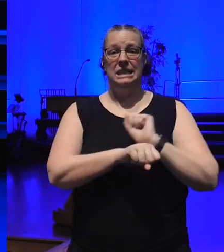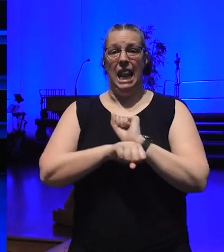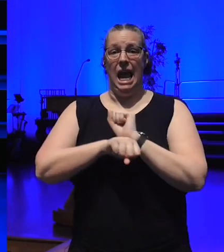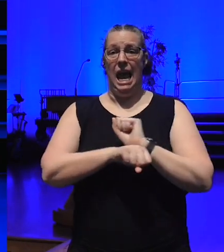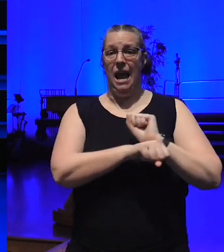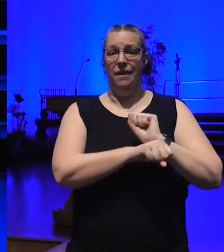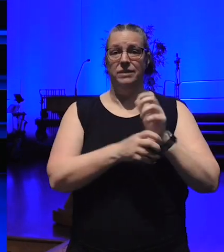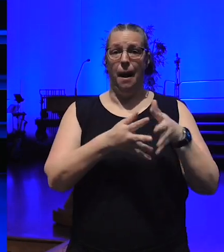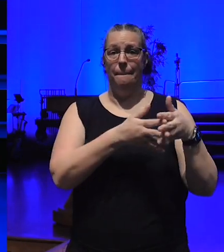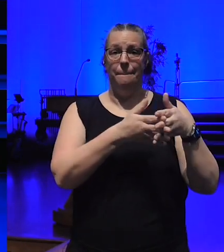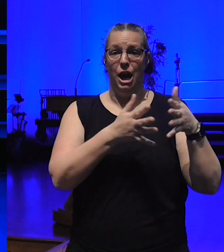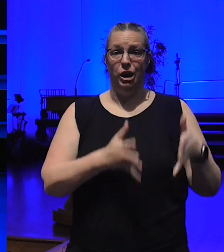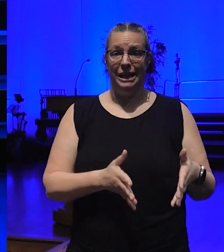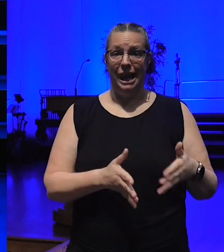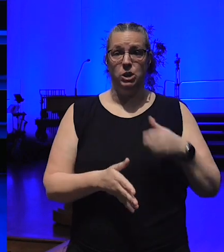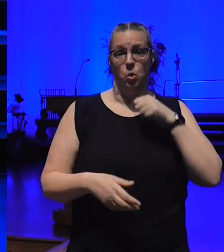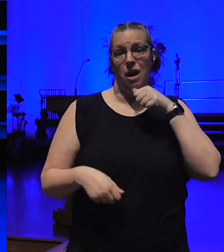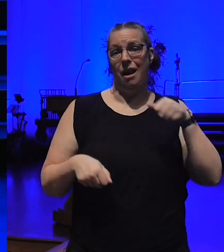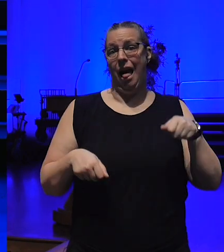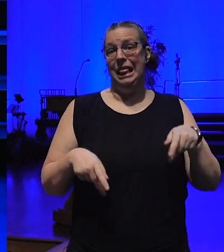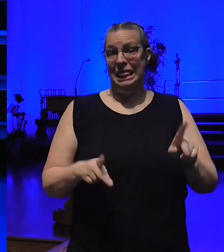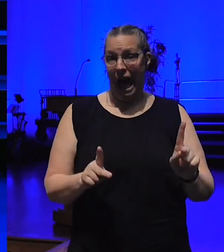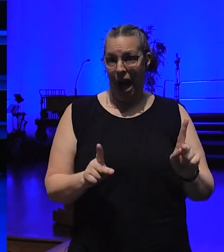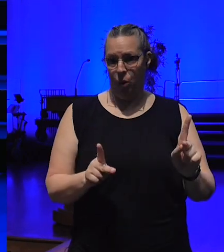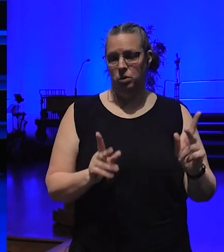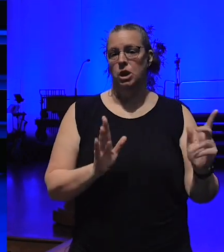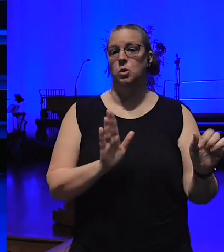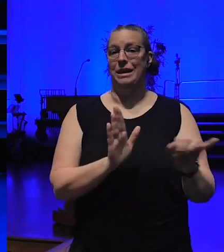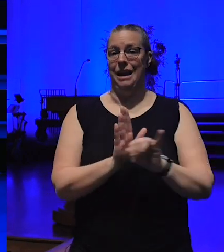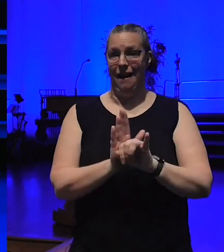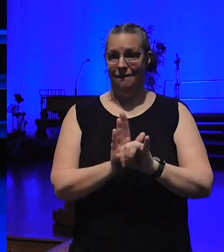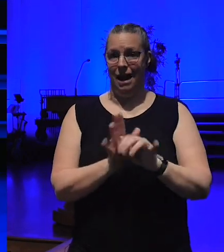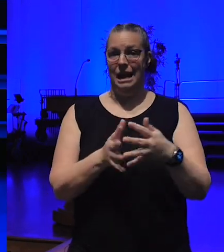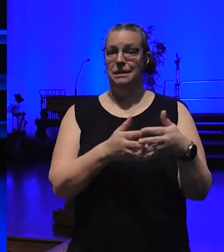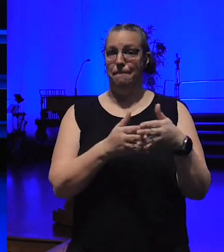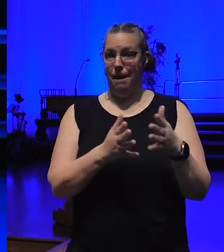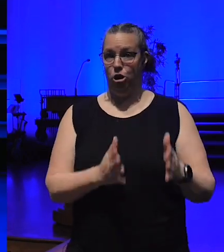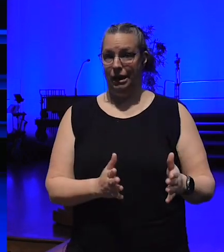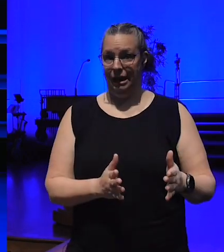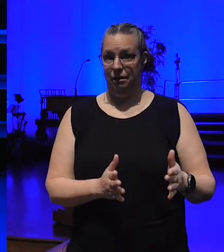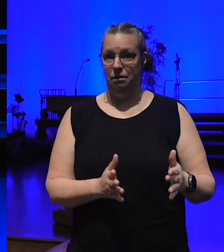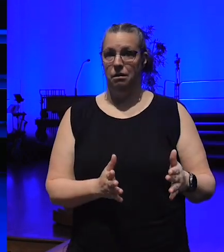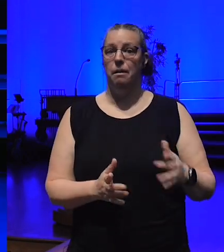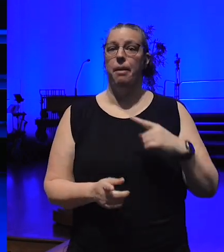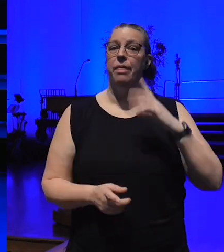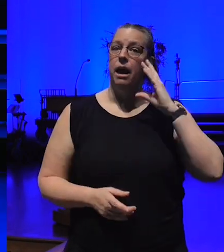didn't identify or weren't allowed to identify as American yet who lived through the time of